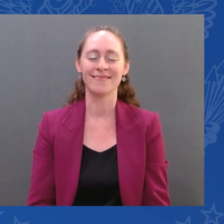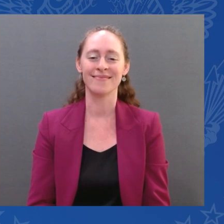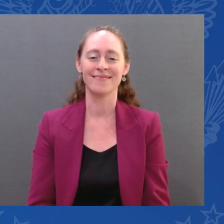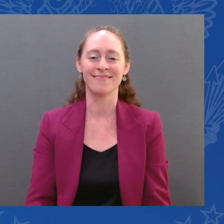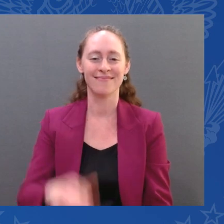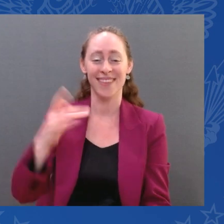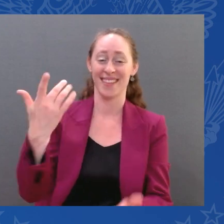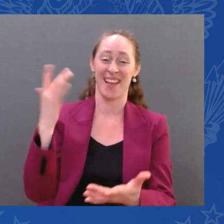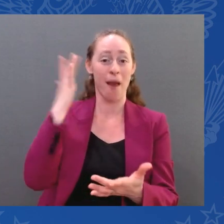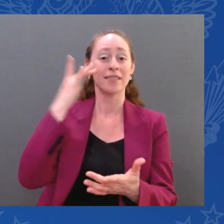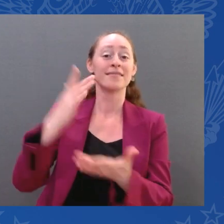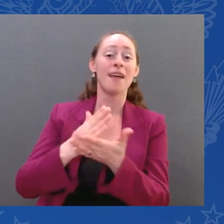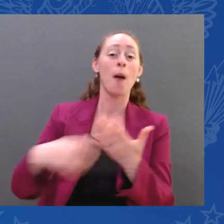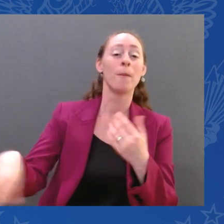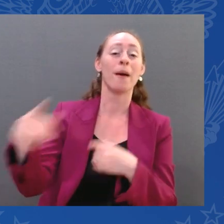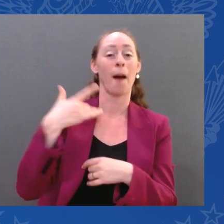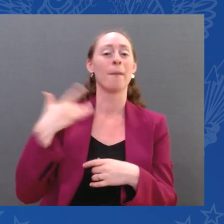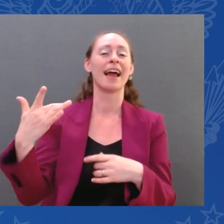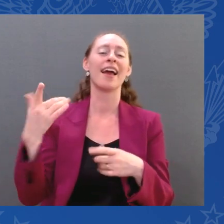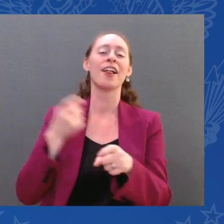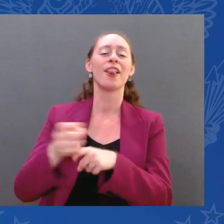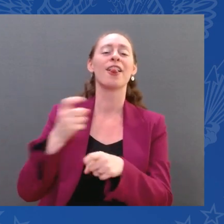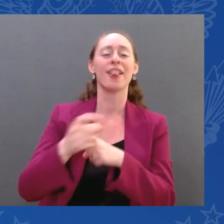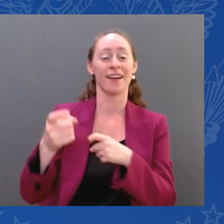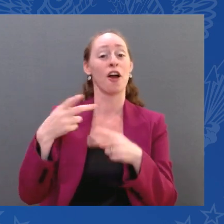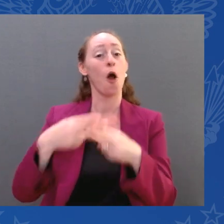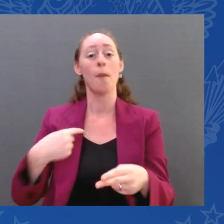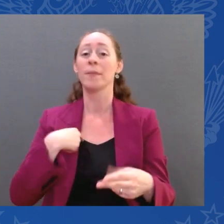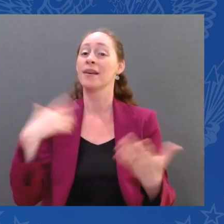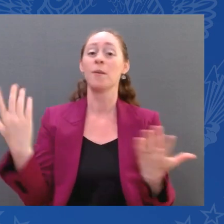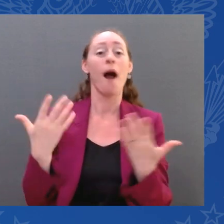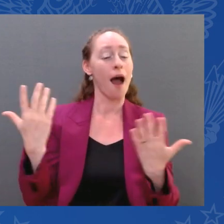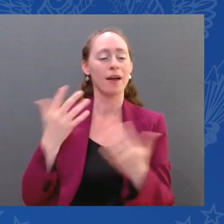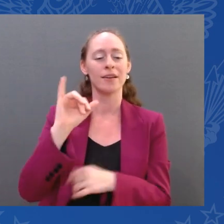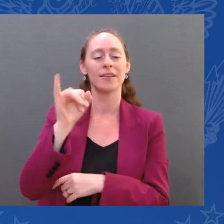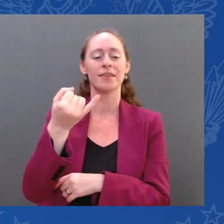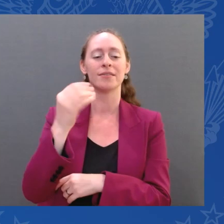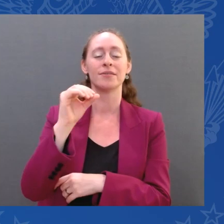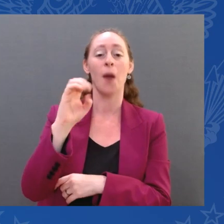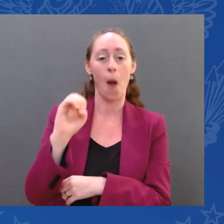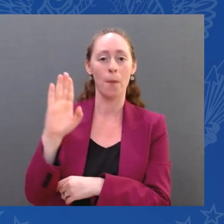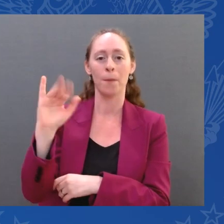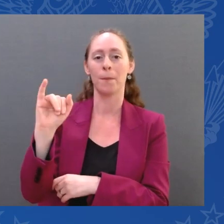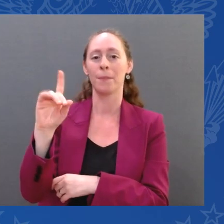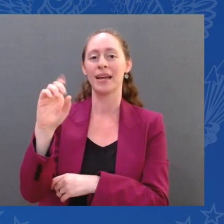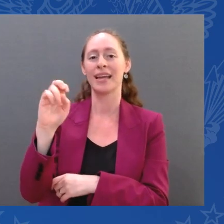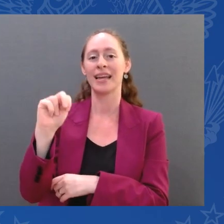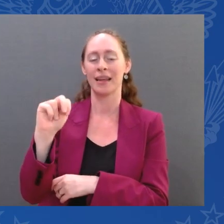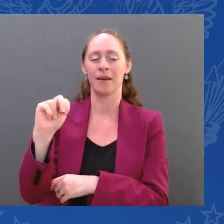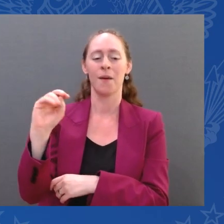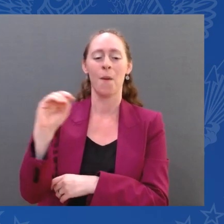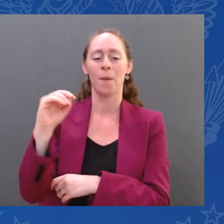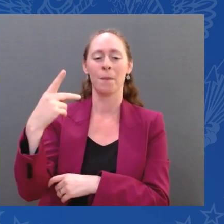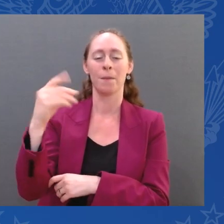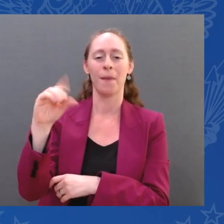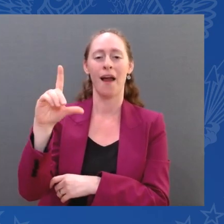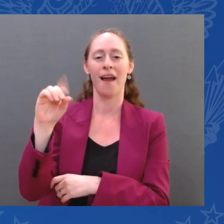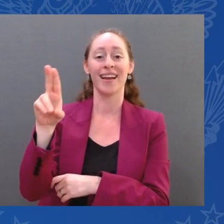You think I'm joking? Father knows I'm not. Father asked me what I'm still bless him -- we Roman Catholics bless ourselves